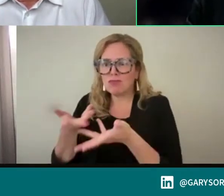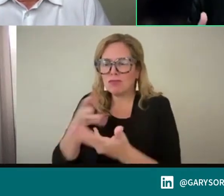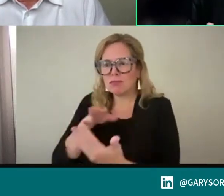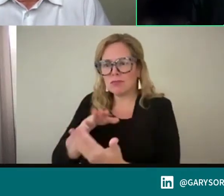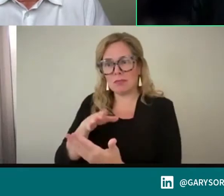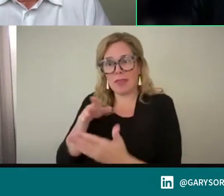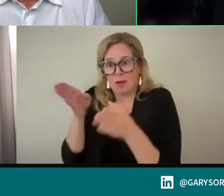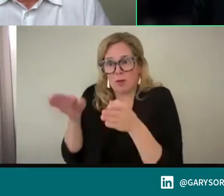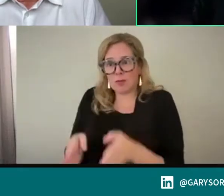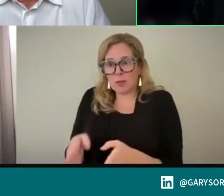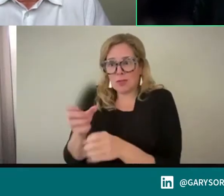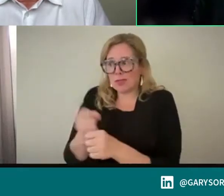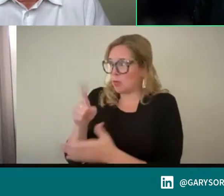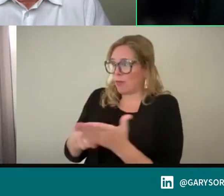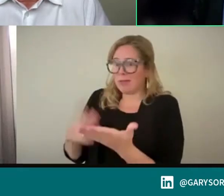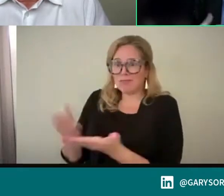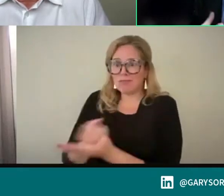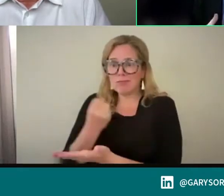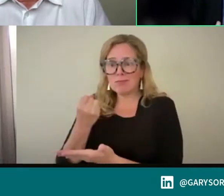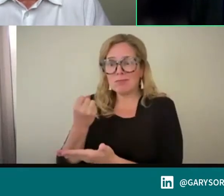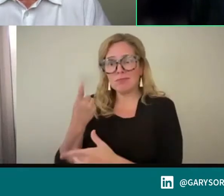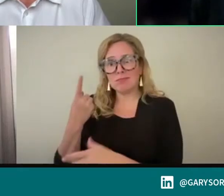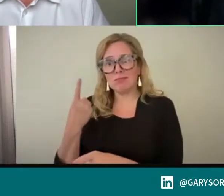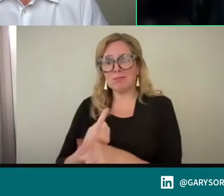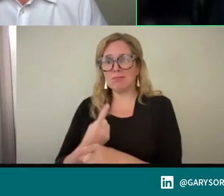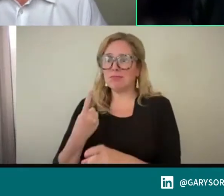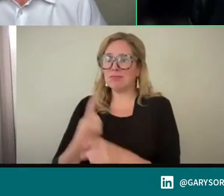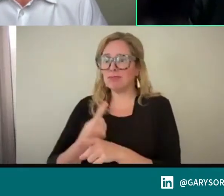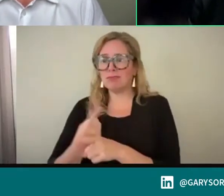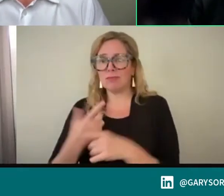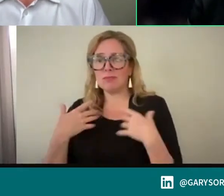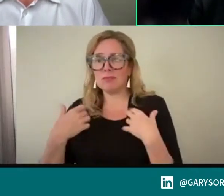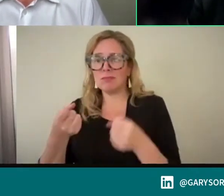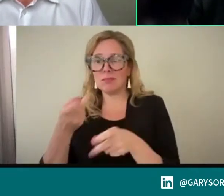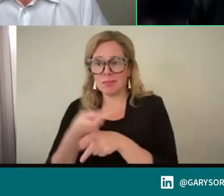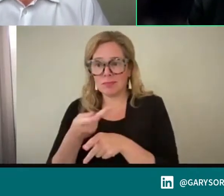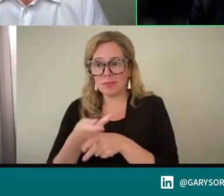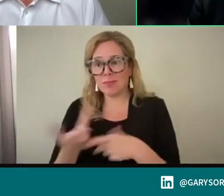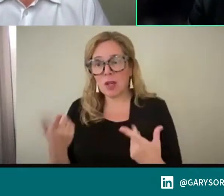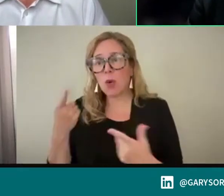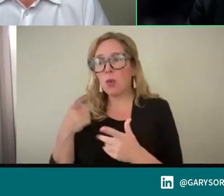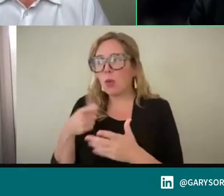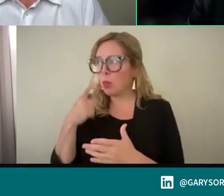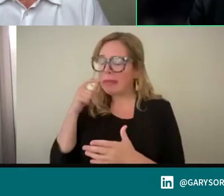timely and effective care. So, we believe this is an important segment of health care but,